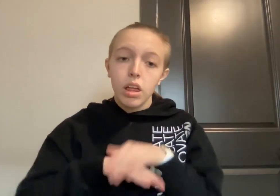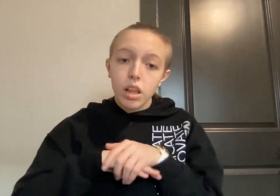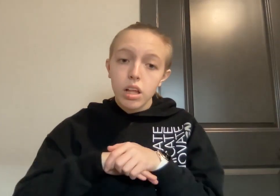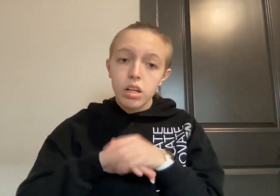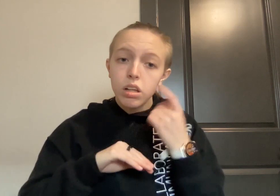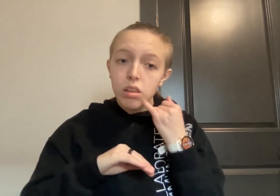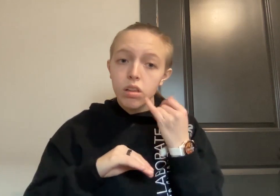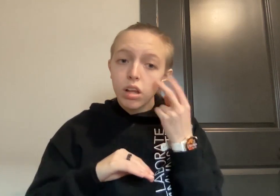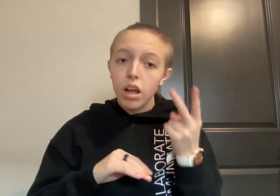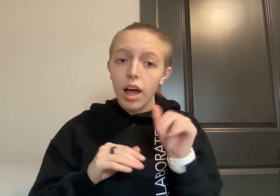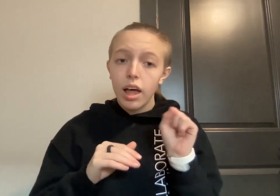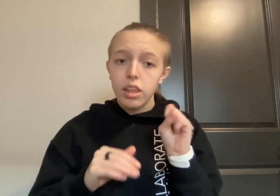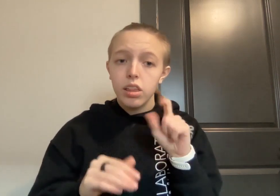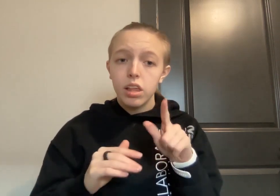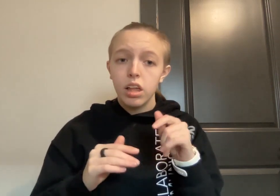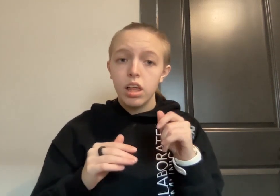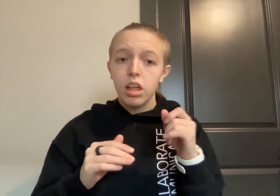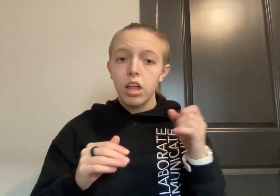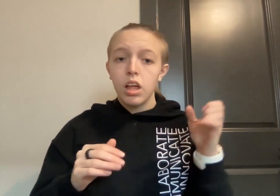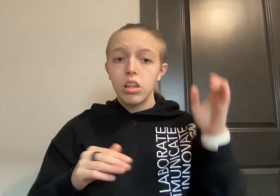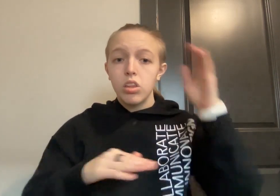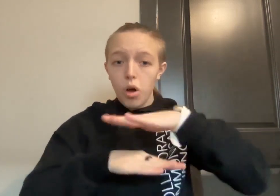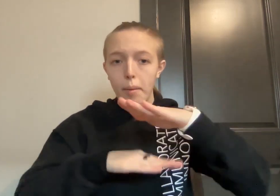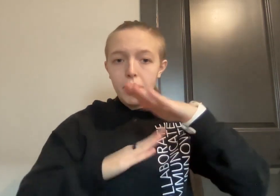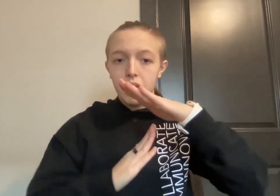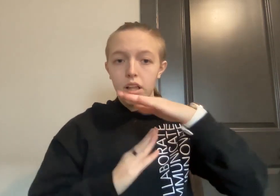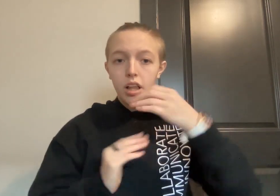English is seen as the dominant